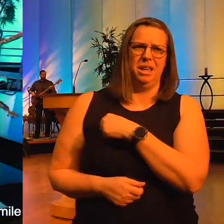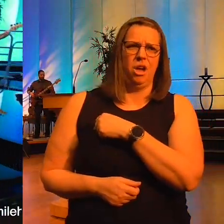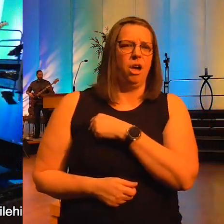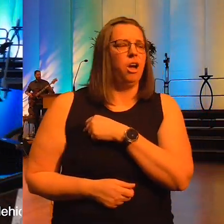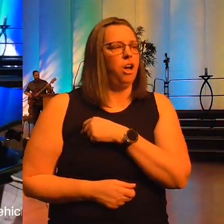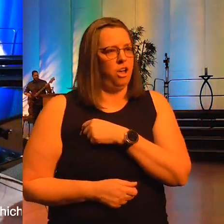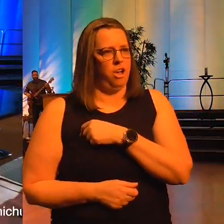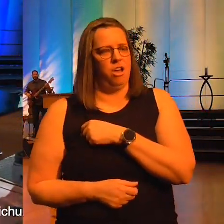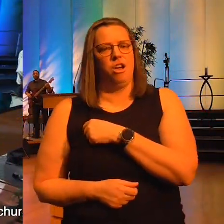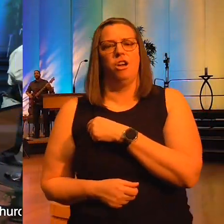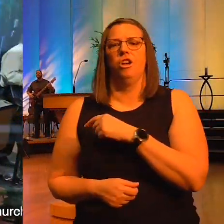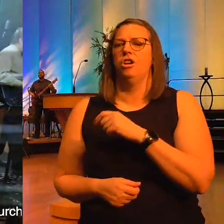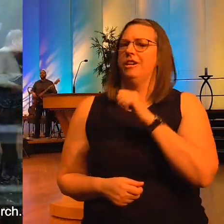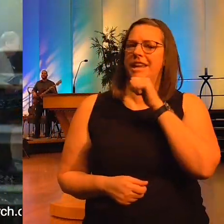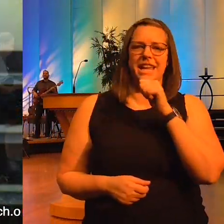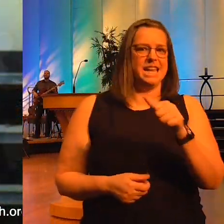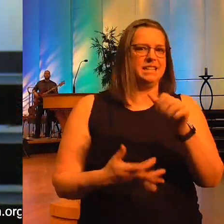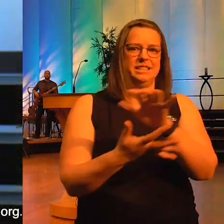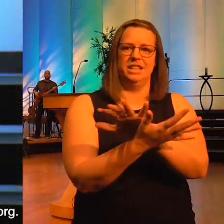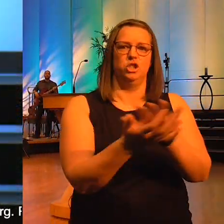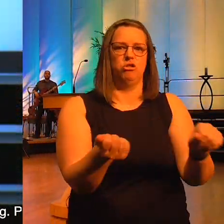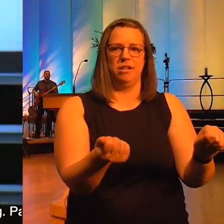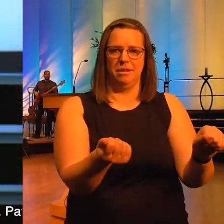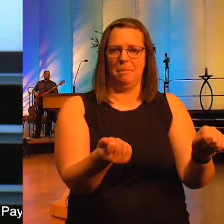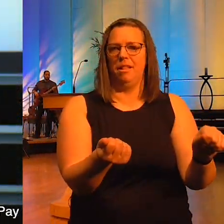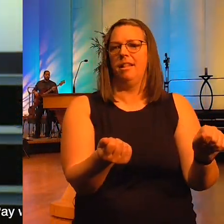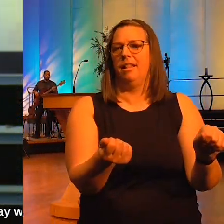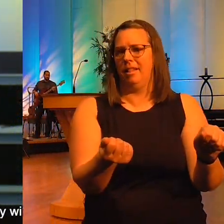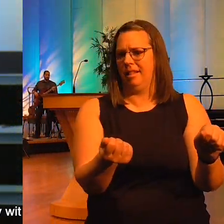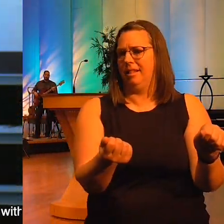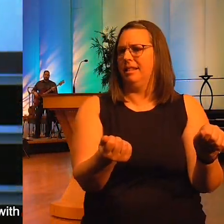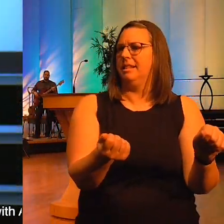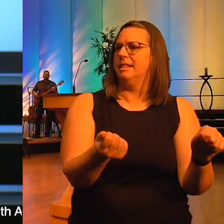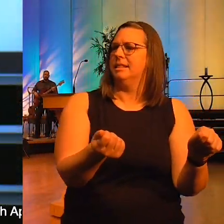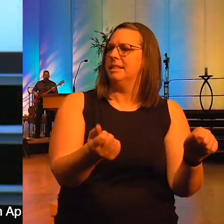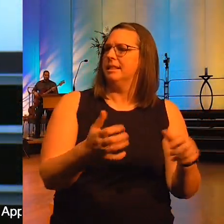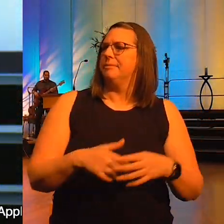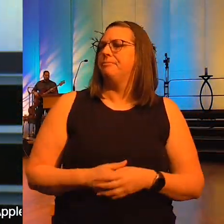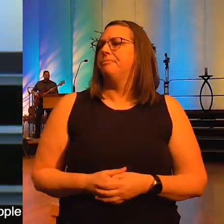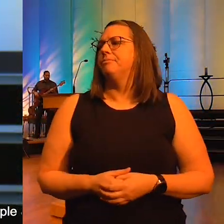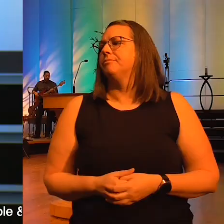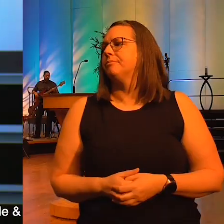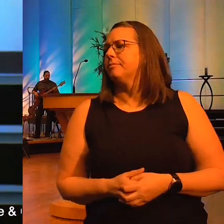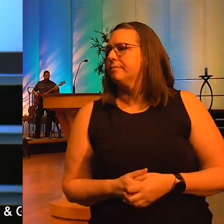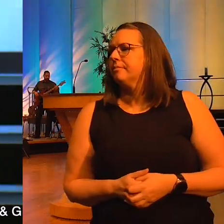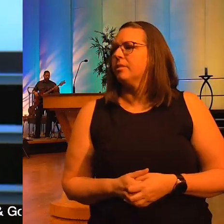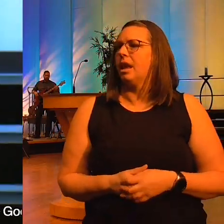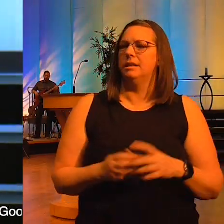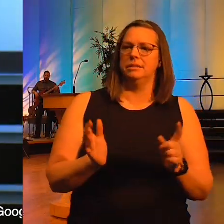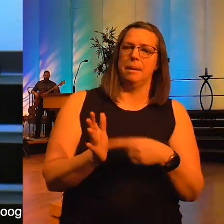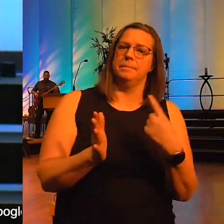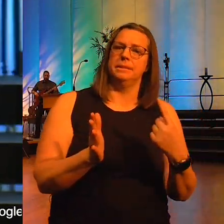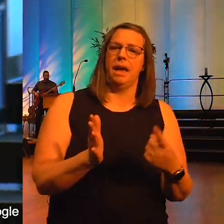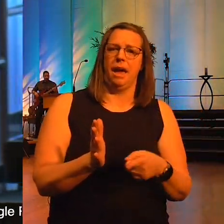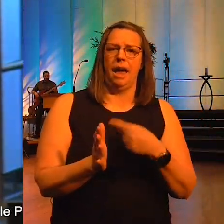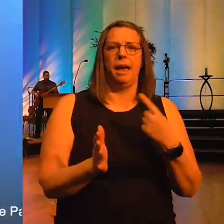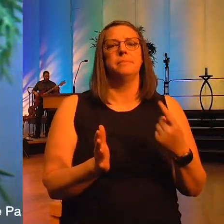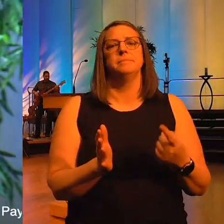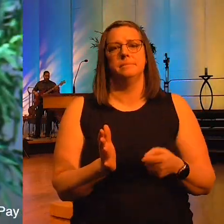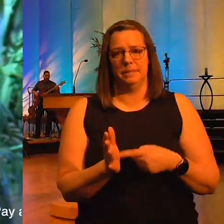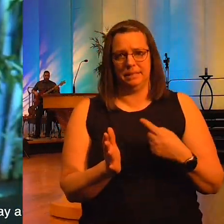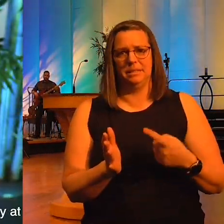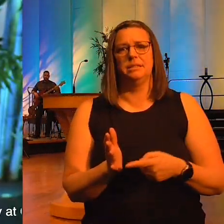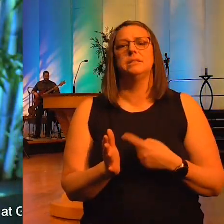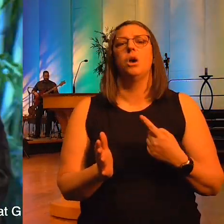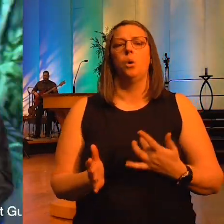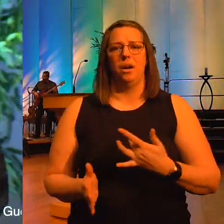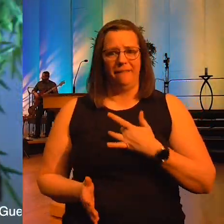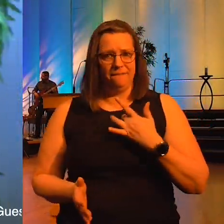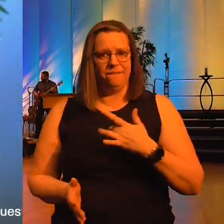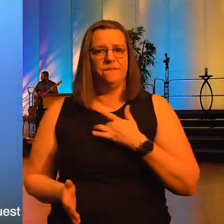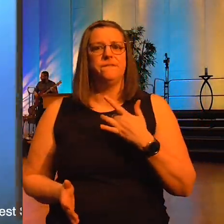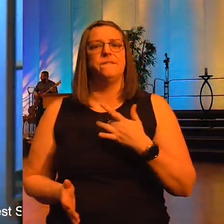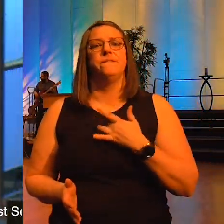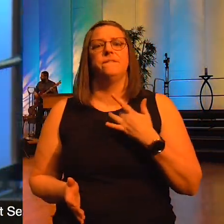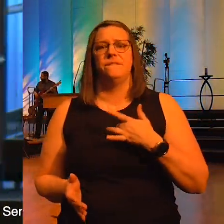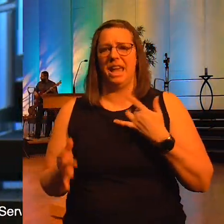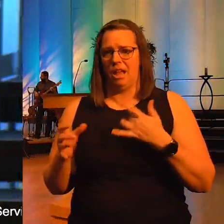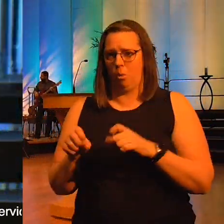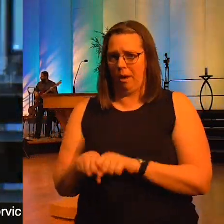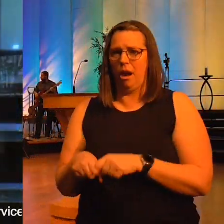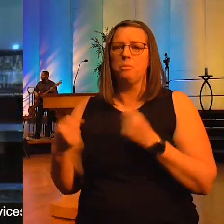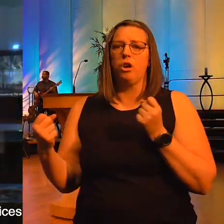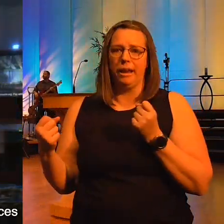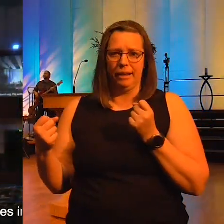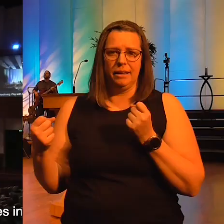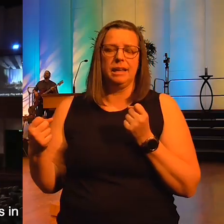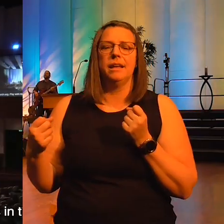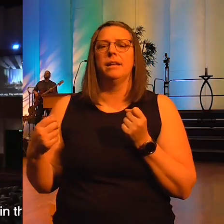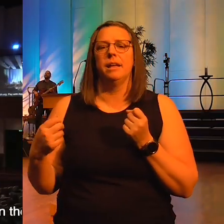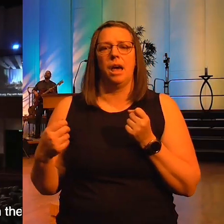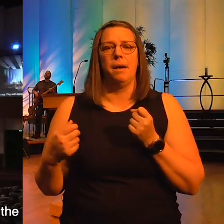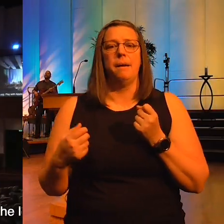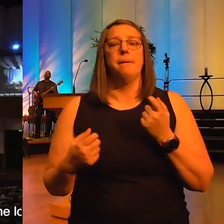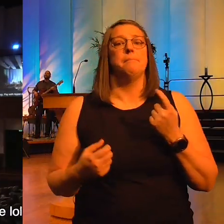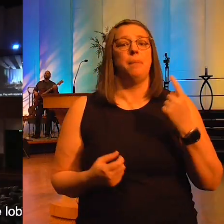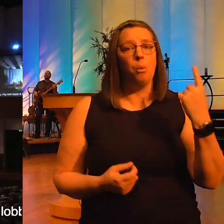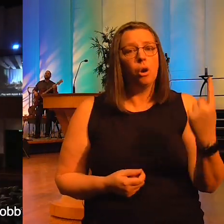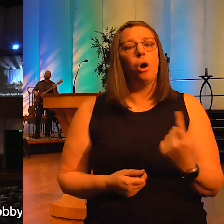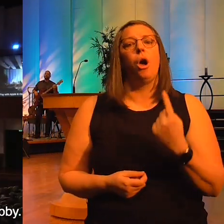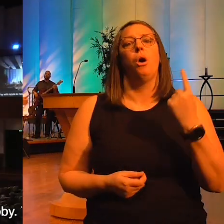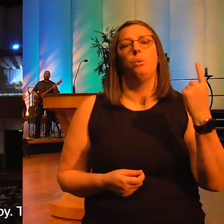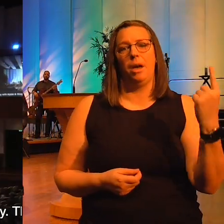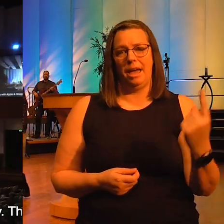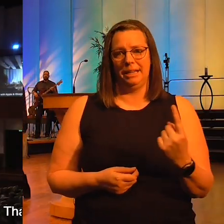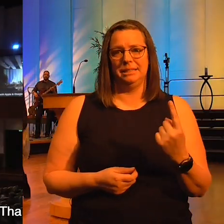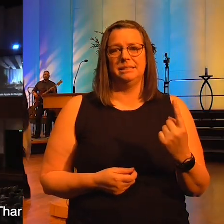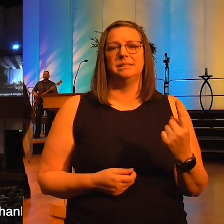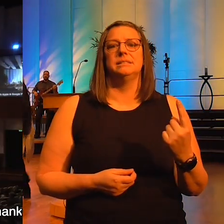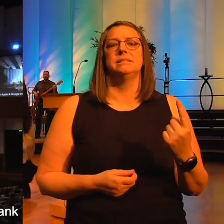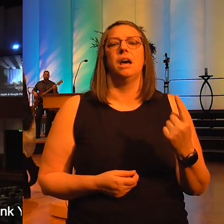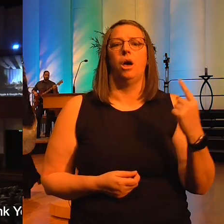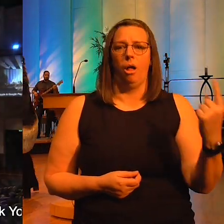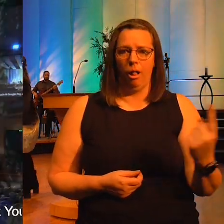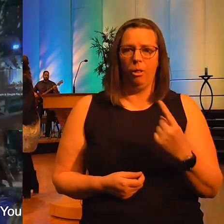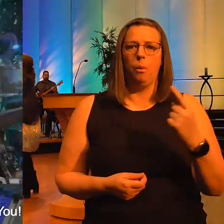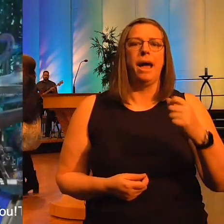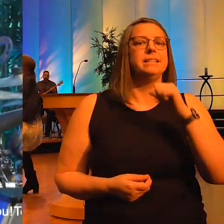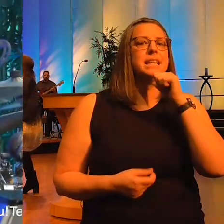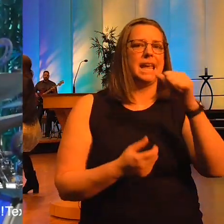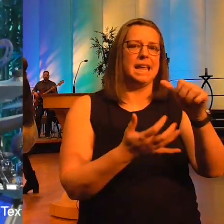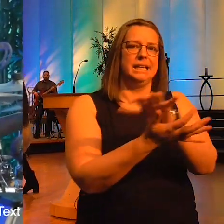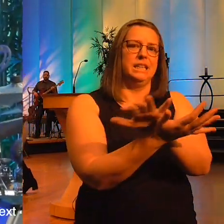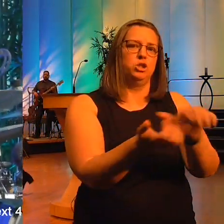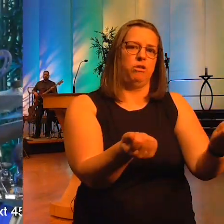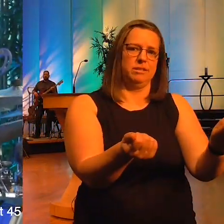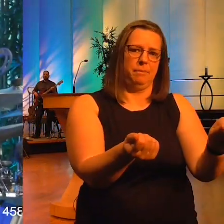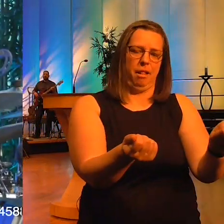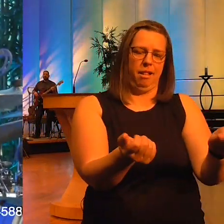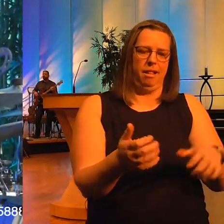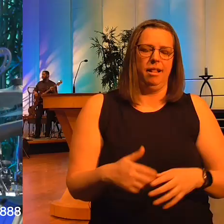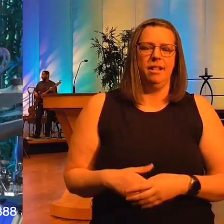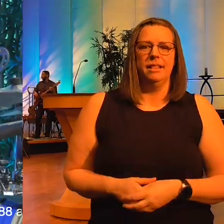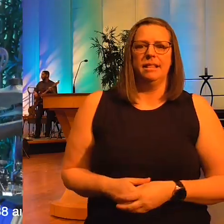indestructible sometimes we are we feel you breing the we always always indestructive